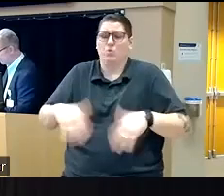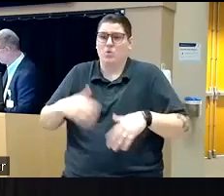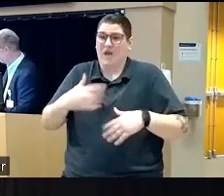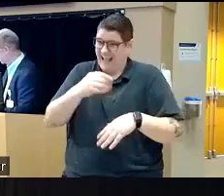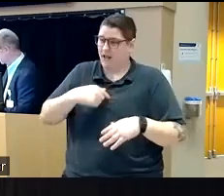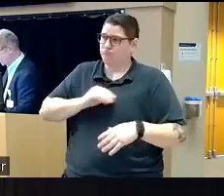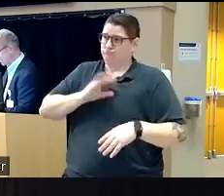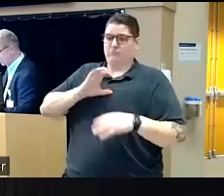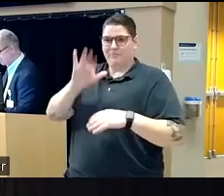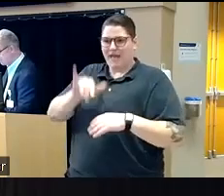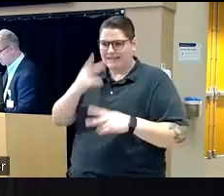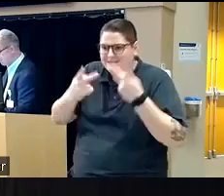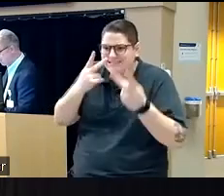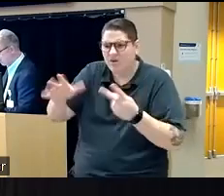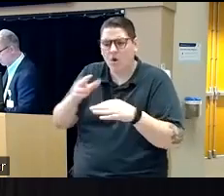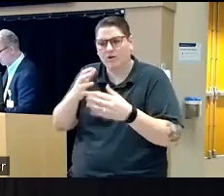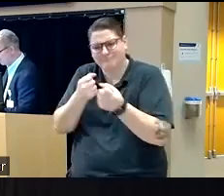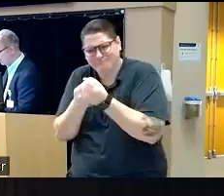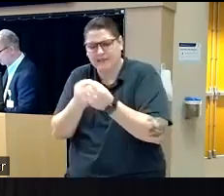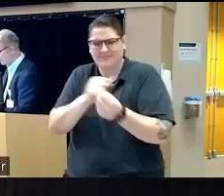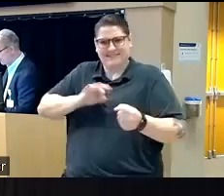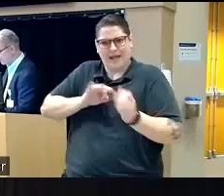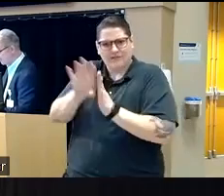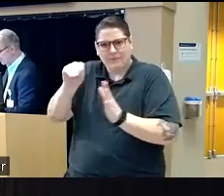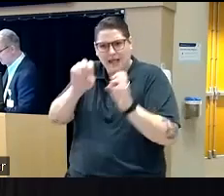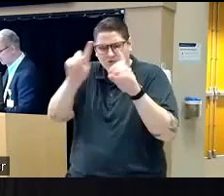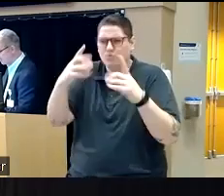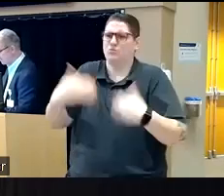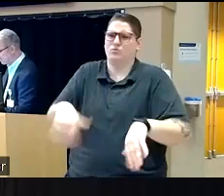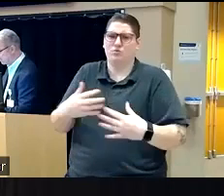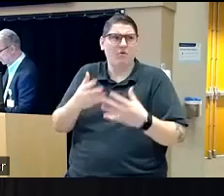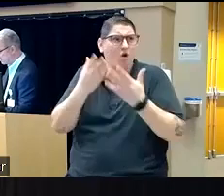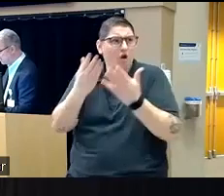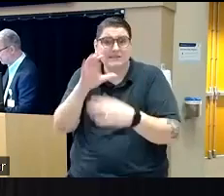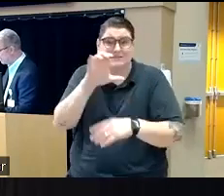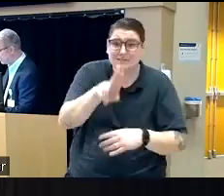staff development and education a whole range of offerings from CE to certificate program and gme